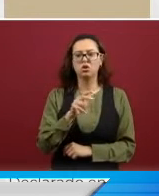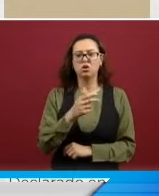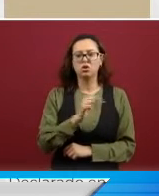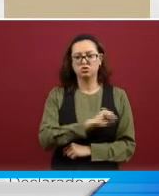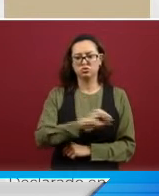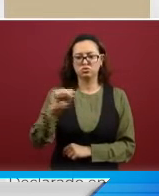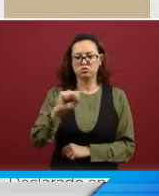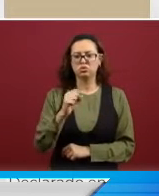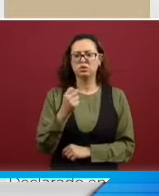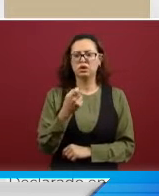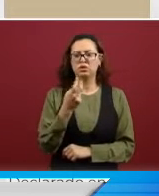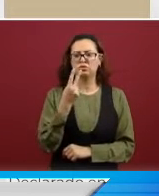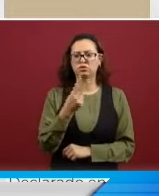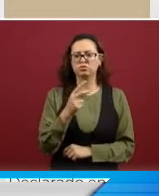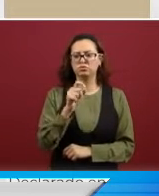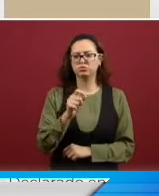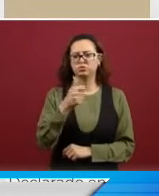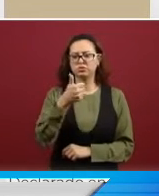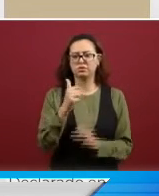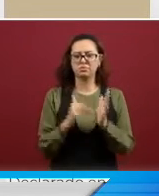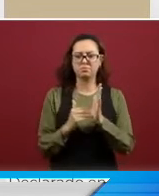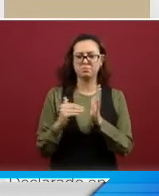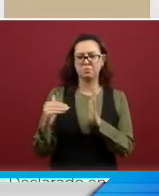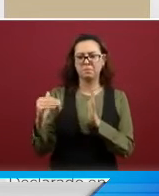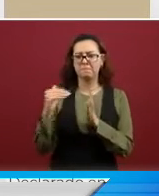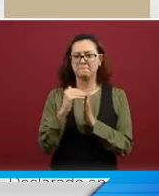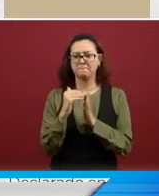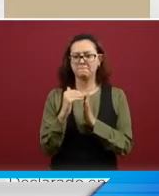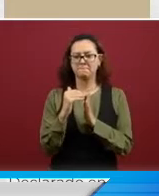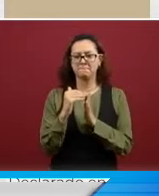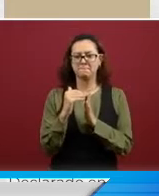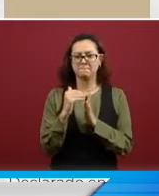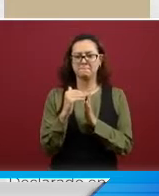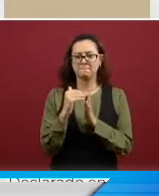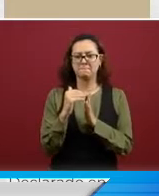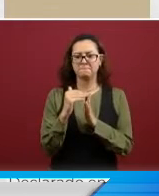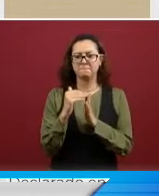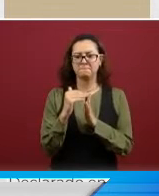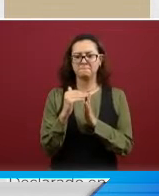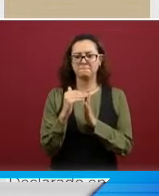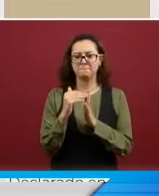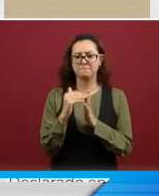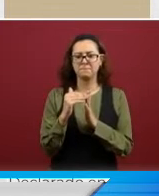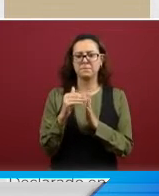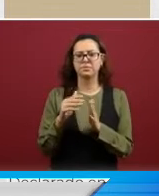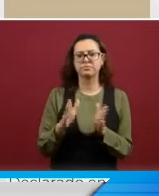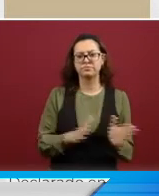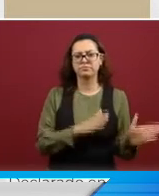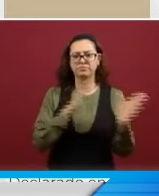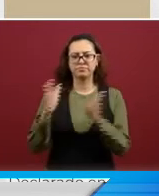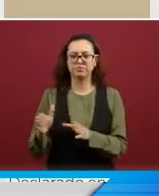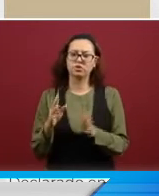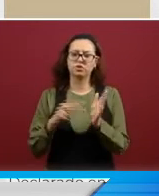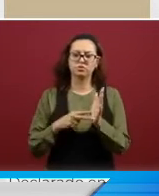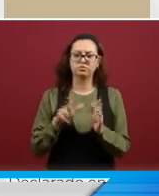The complete compilation of all this information will be given to the Institute of Transparency so that they can decide if the complete information is made known